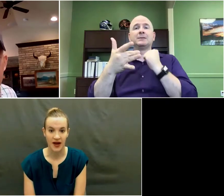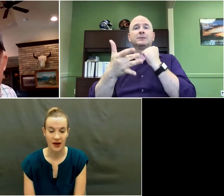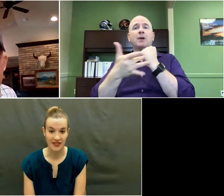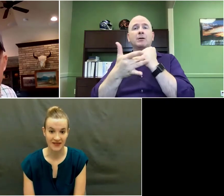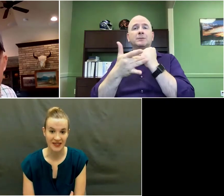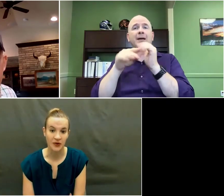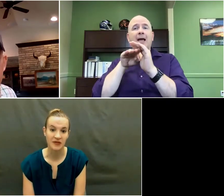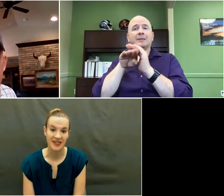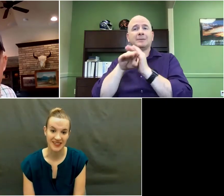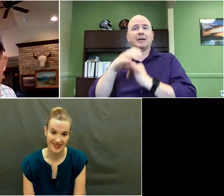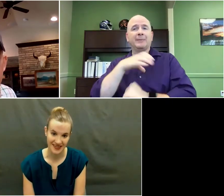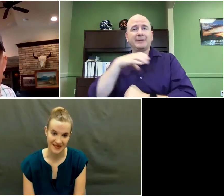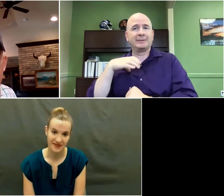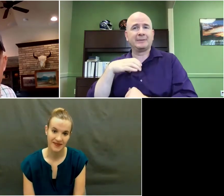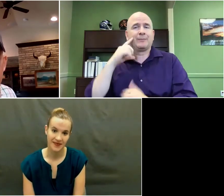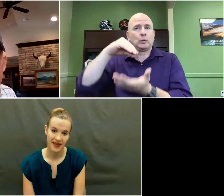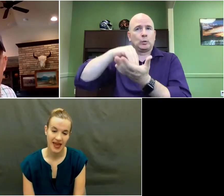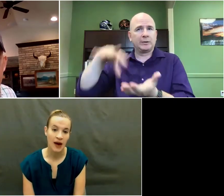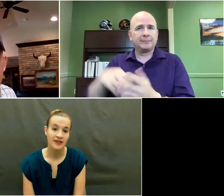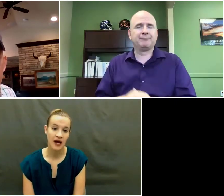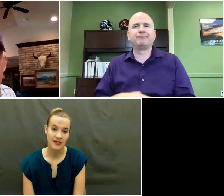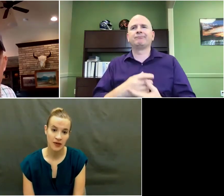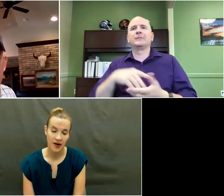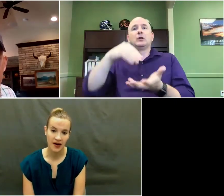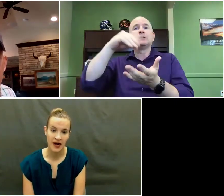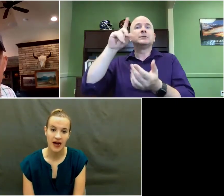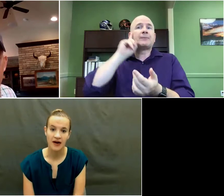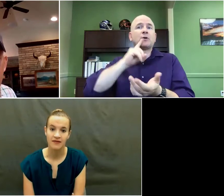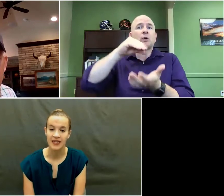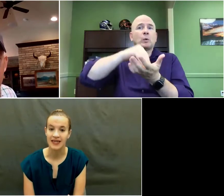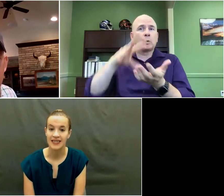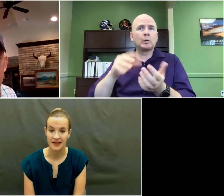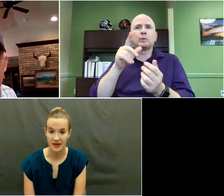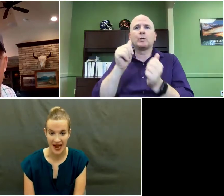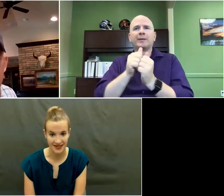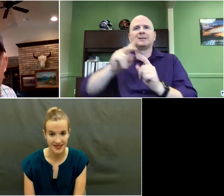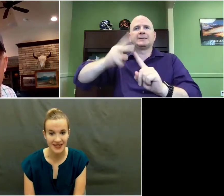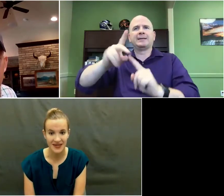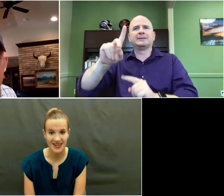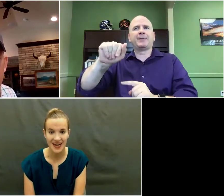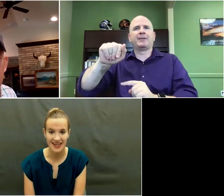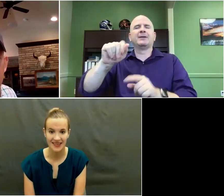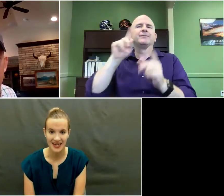receive an endorsement. I was also a part of the technical access committee at Gallaudet